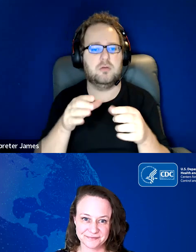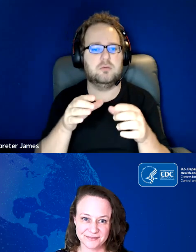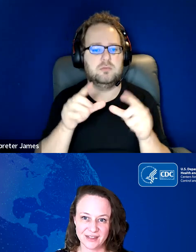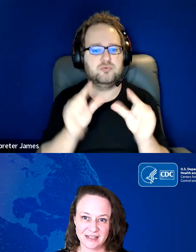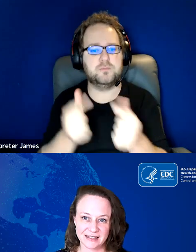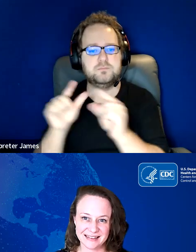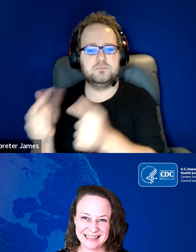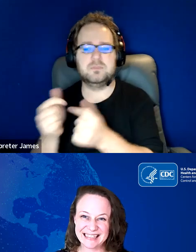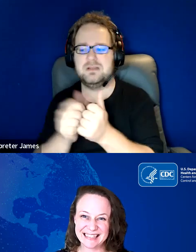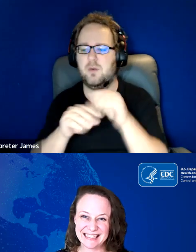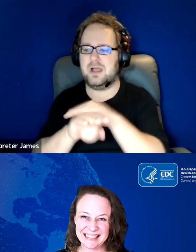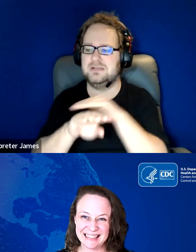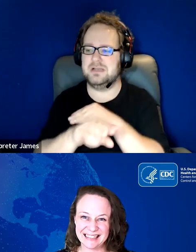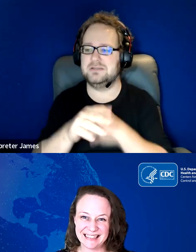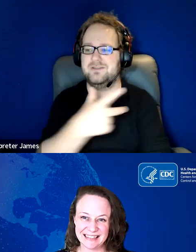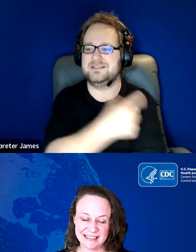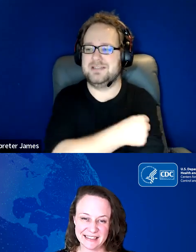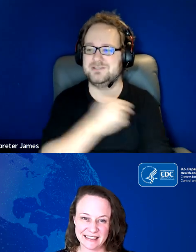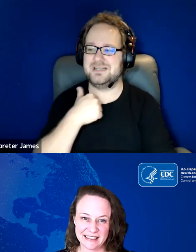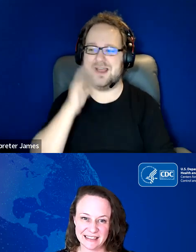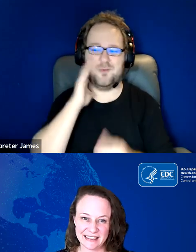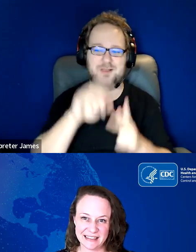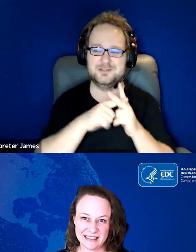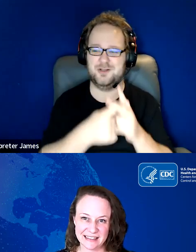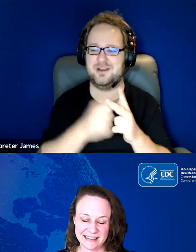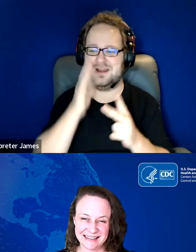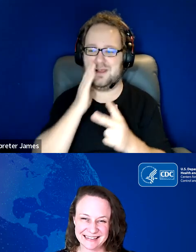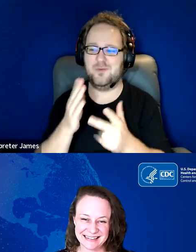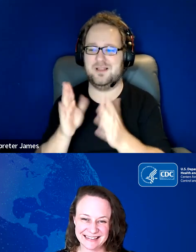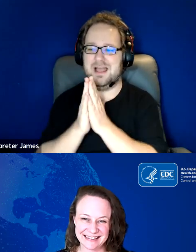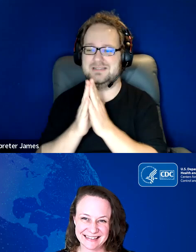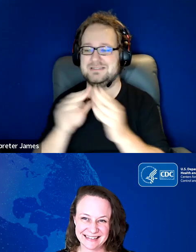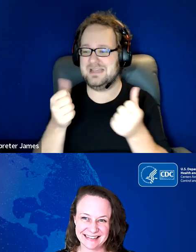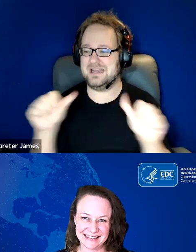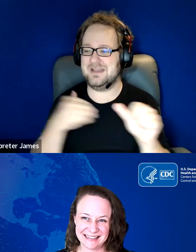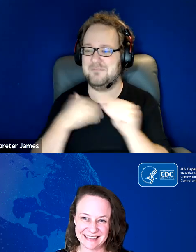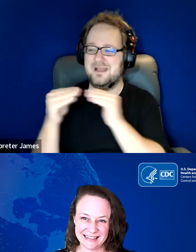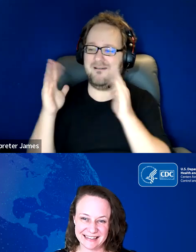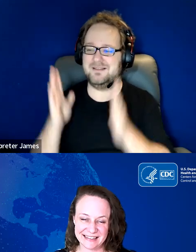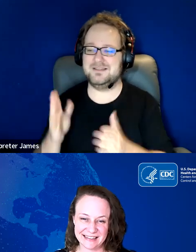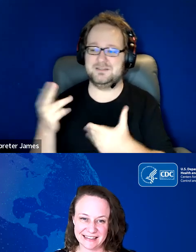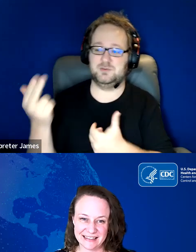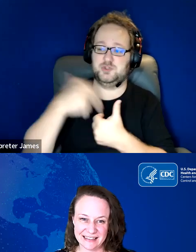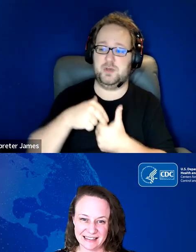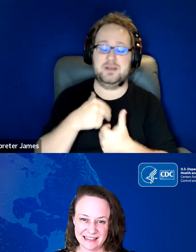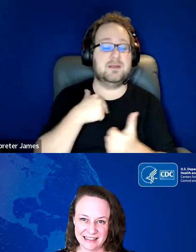» Dr. Cohn: I'll start and ask any of my colleagues to jump in. The best way for